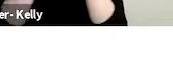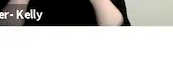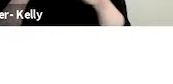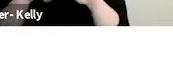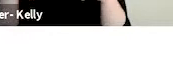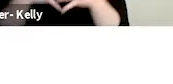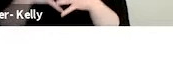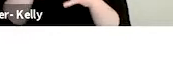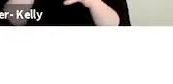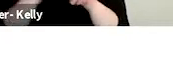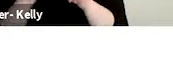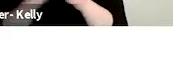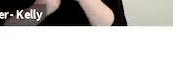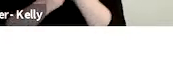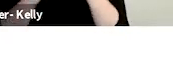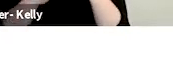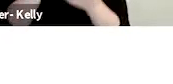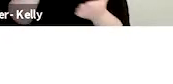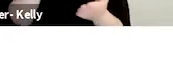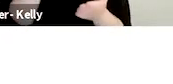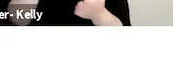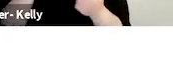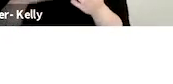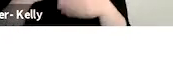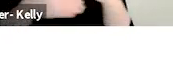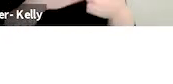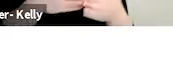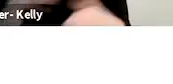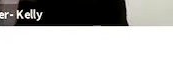we know that education is a basic human right and we need to provide ways for everyone to be able